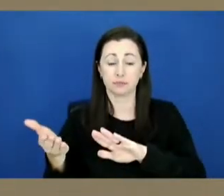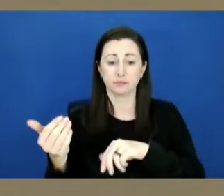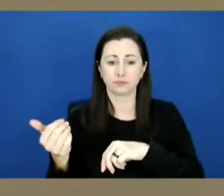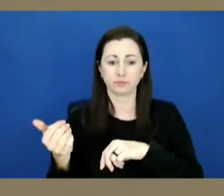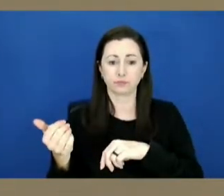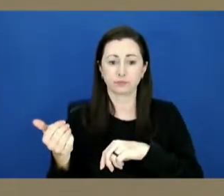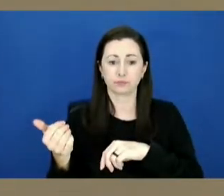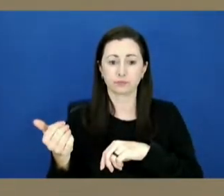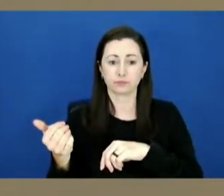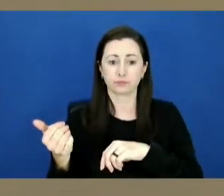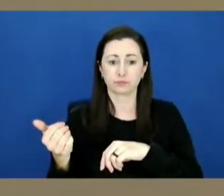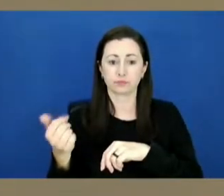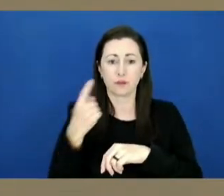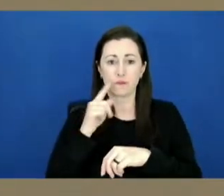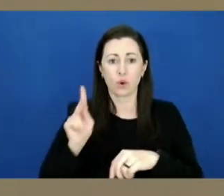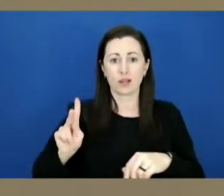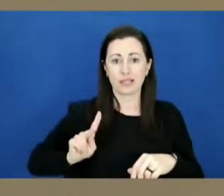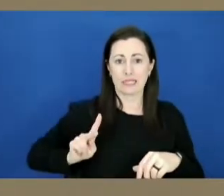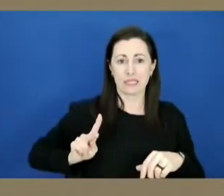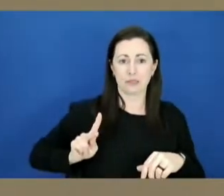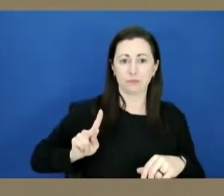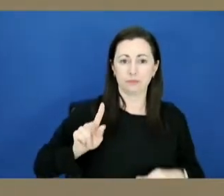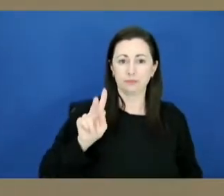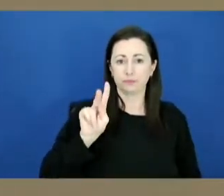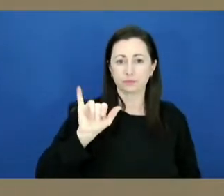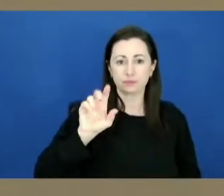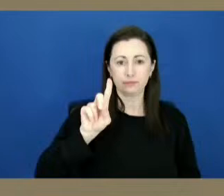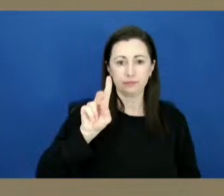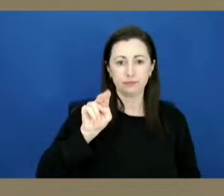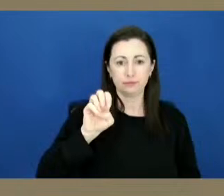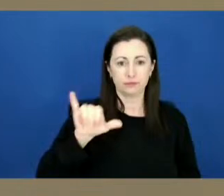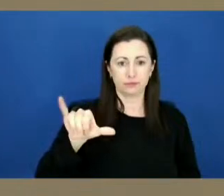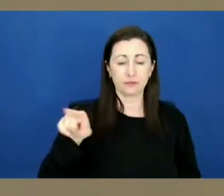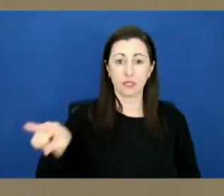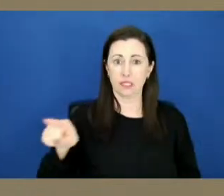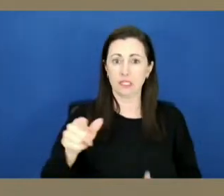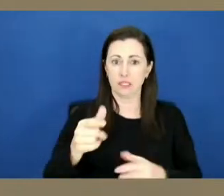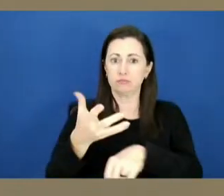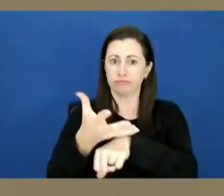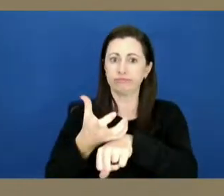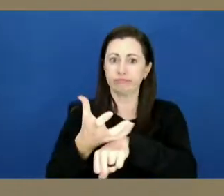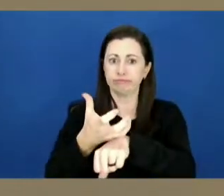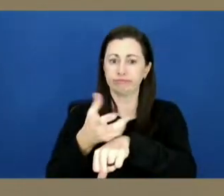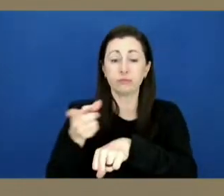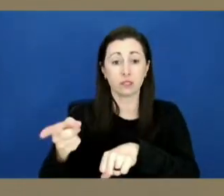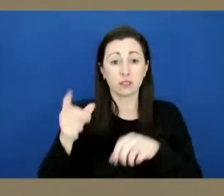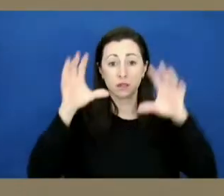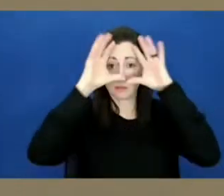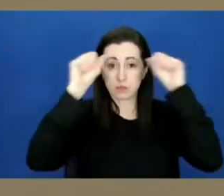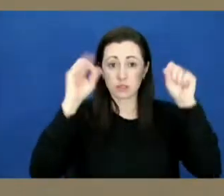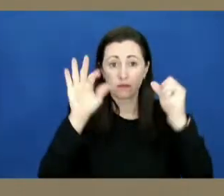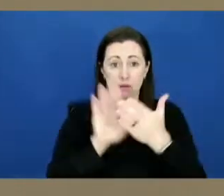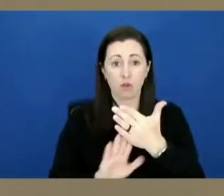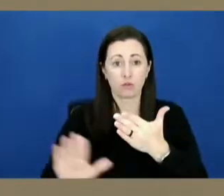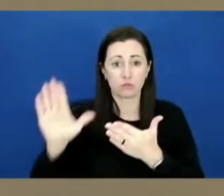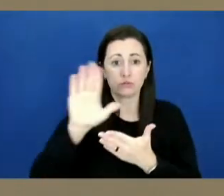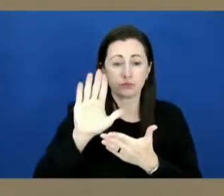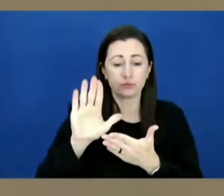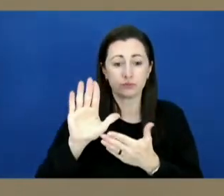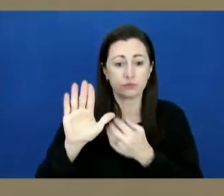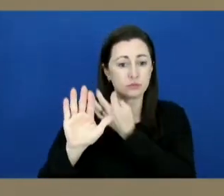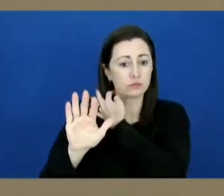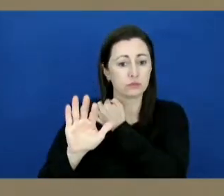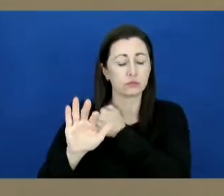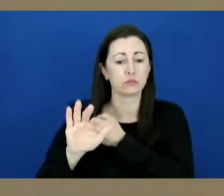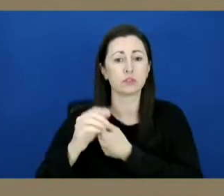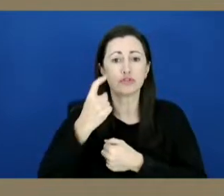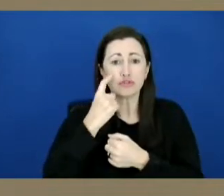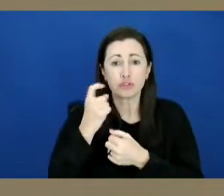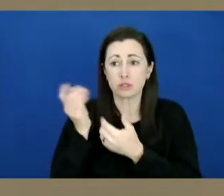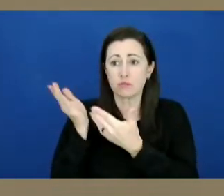ON LAST THURSDAY.